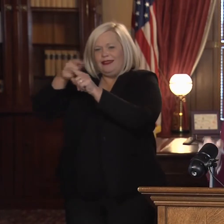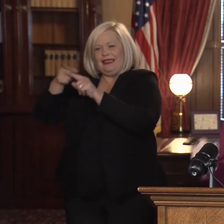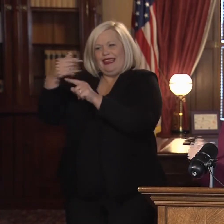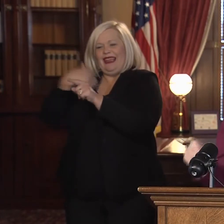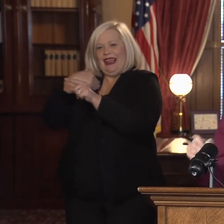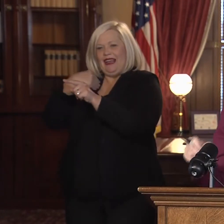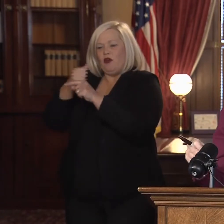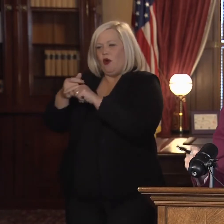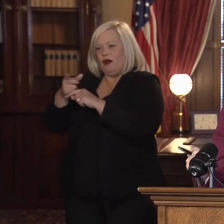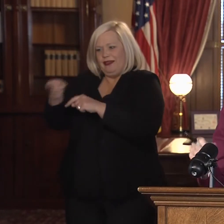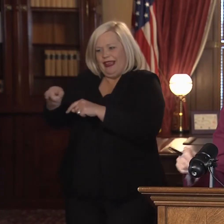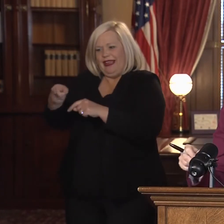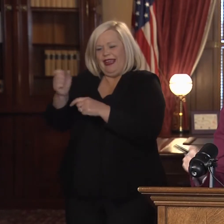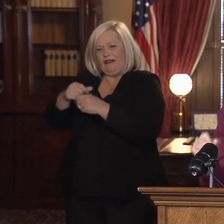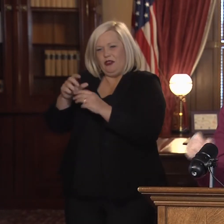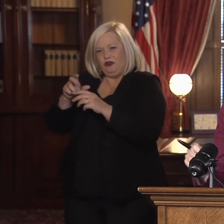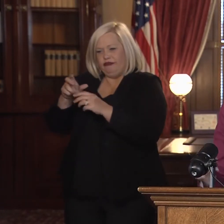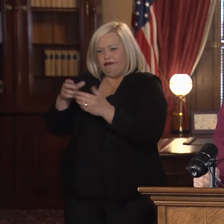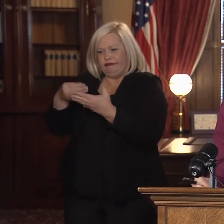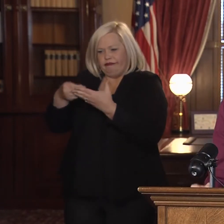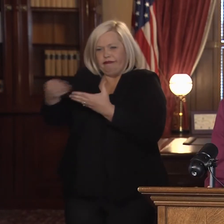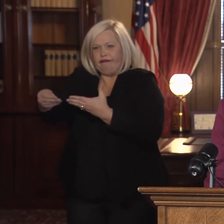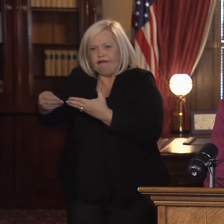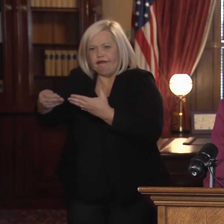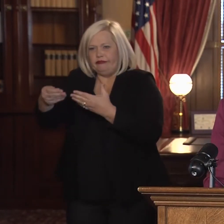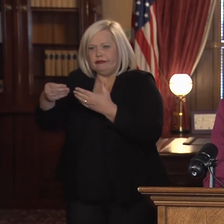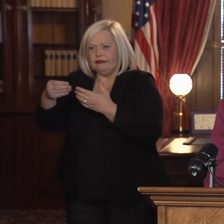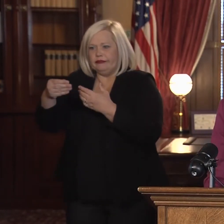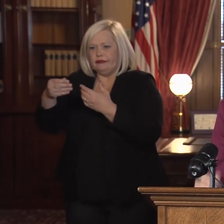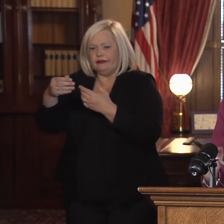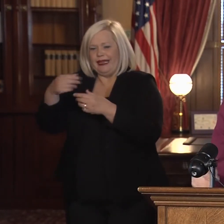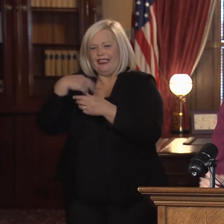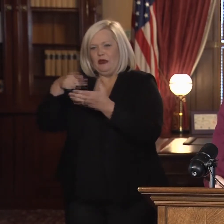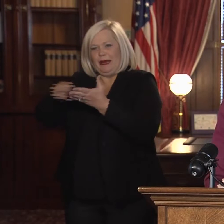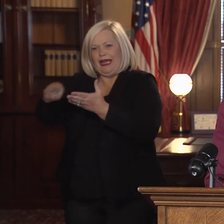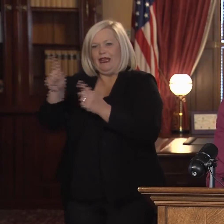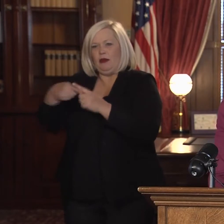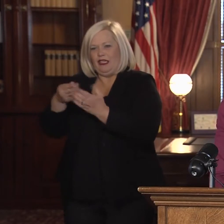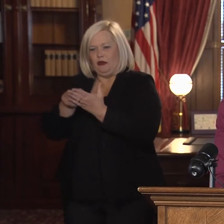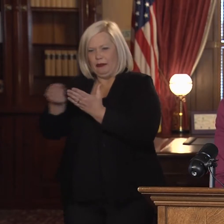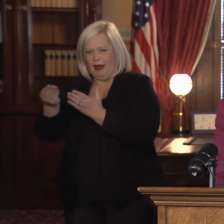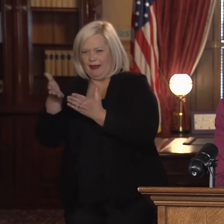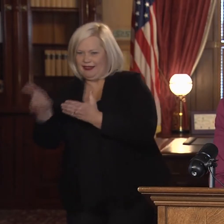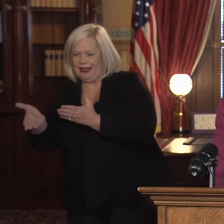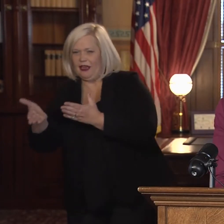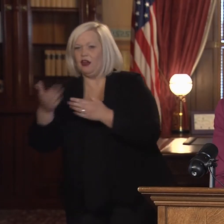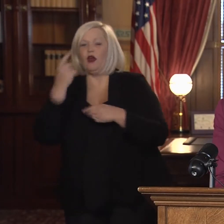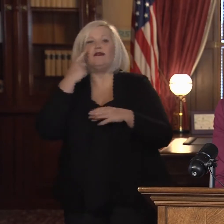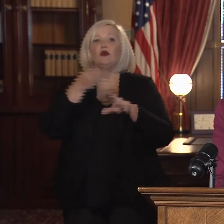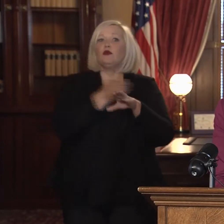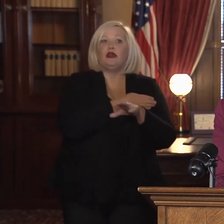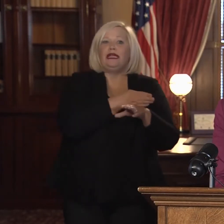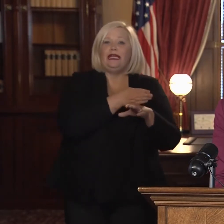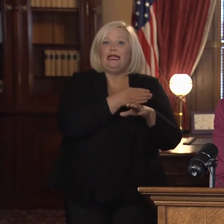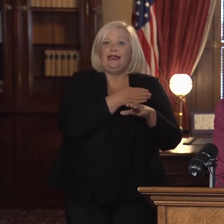ONLY BUY GIFT CARDS THAT ARE KEPT BEHIND THE STORE'S CUSTOMER SERVICE COUNTER OR ACTIVATED RIGHT WHEN YOU CHECK OUT.